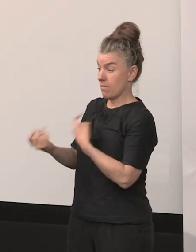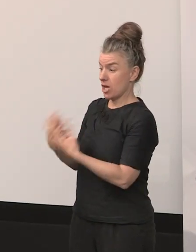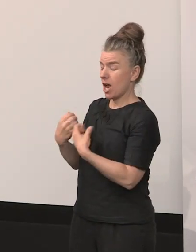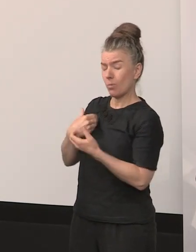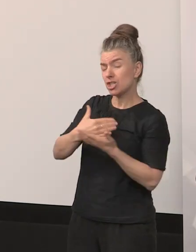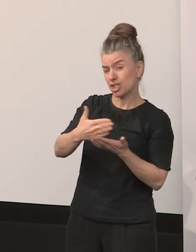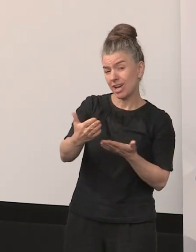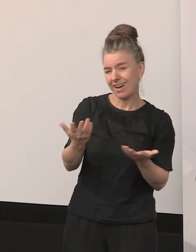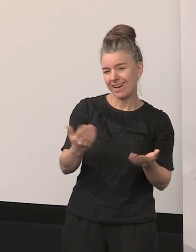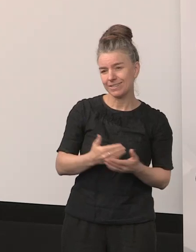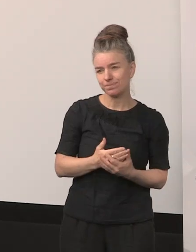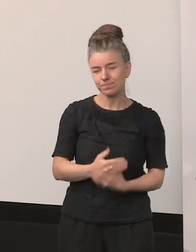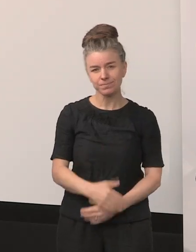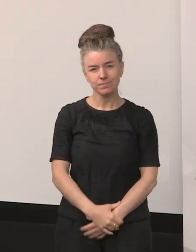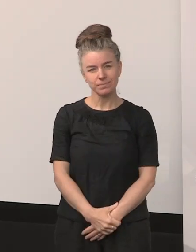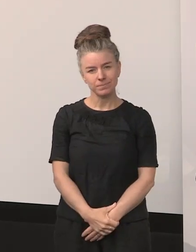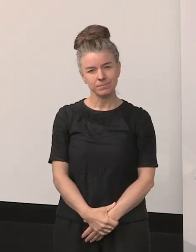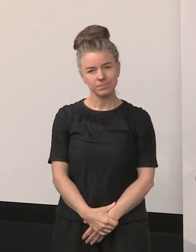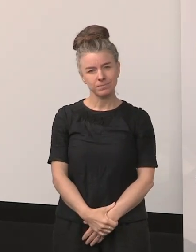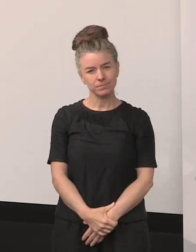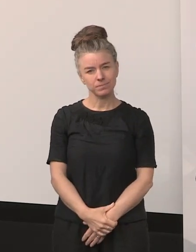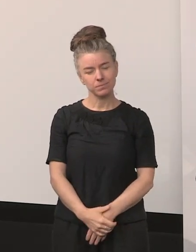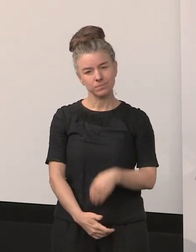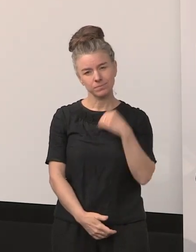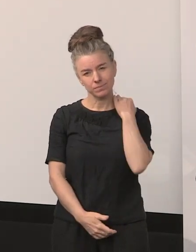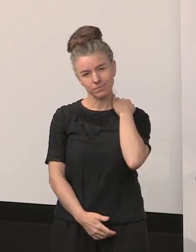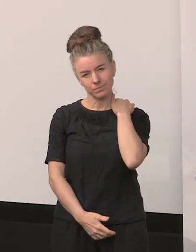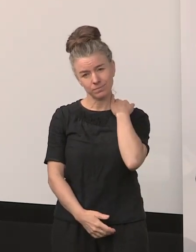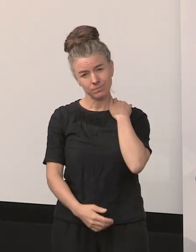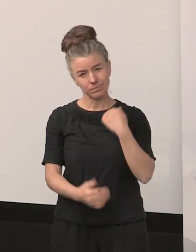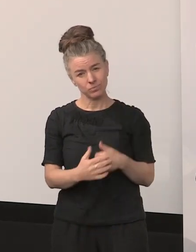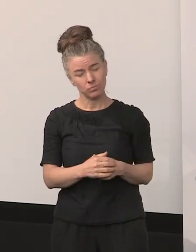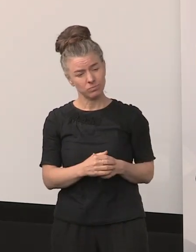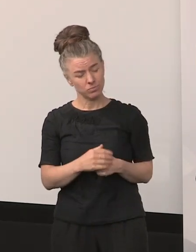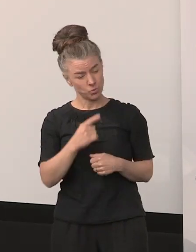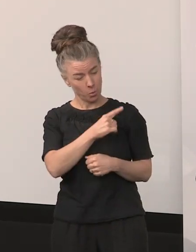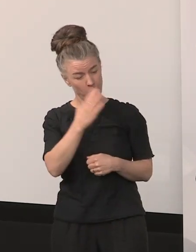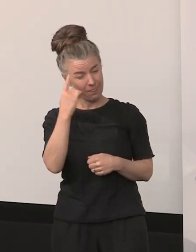share the information I have. And if additional information becomes available, I will share that too.